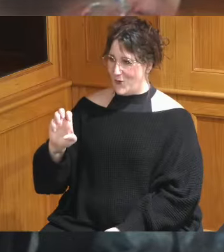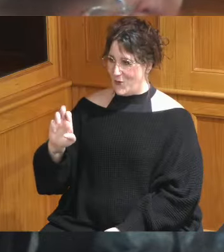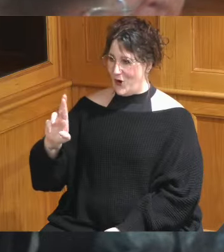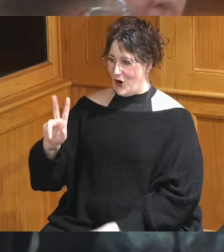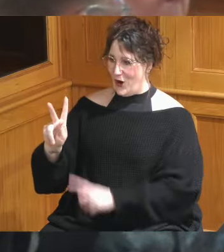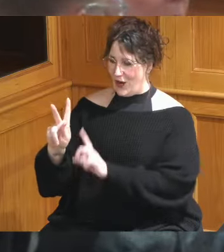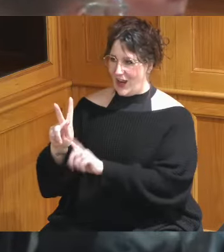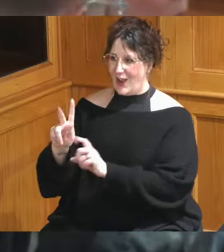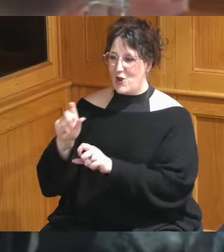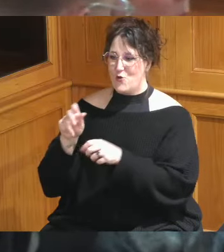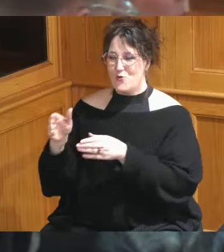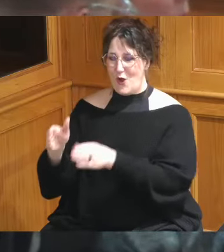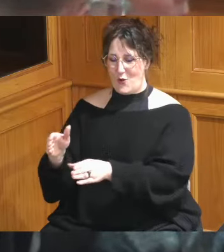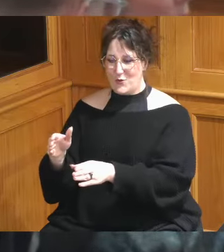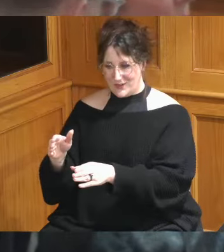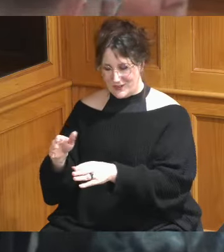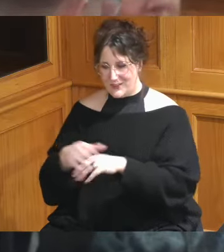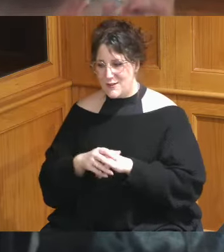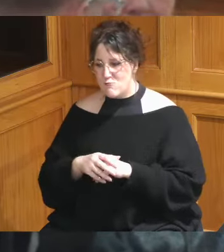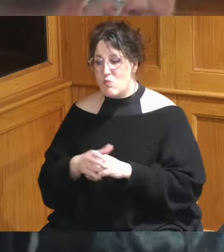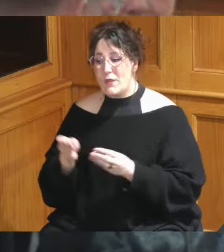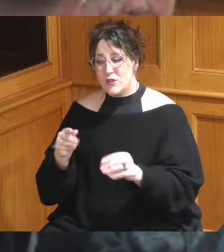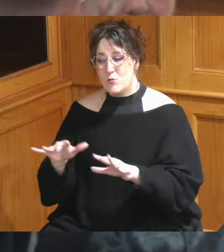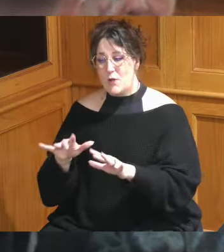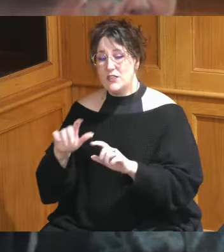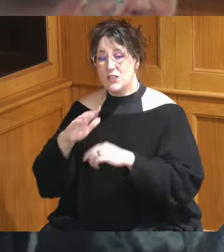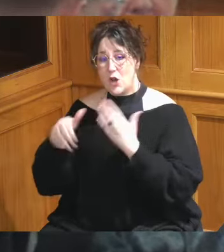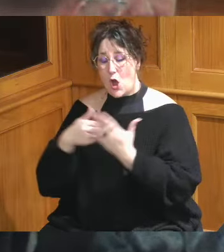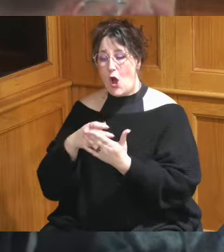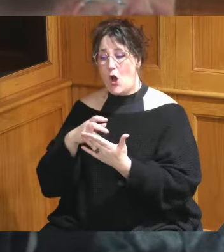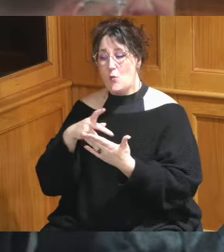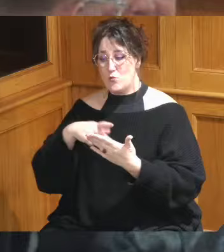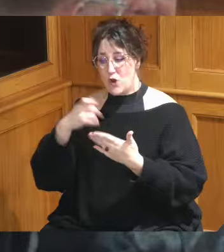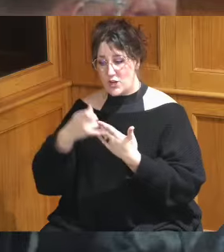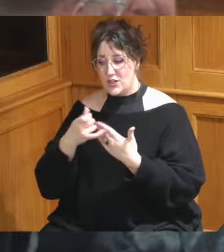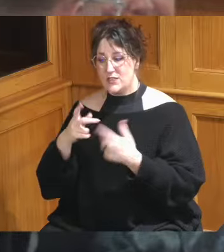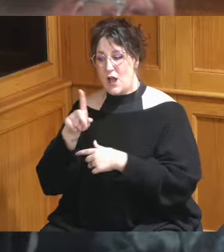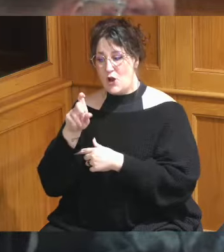systems that currently serve these properties and all projects have 100% support of the own